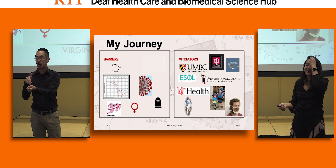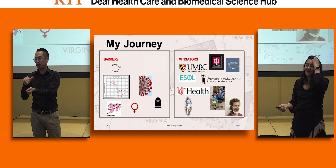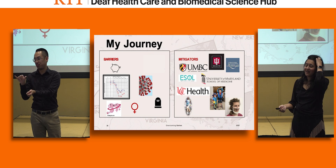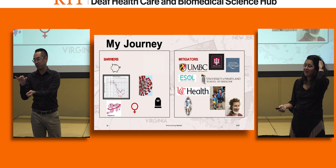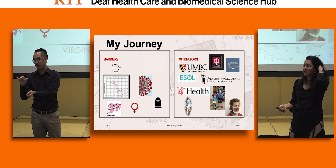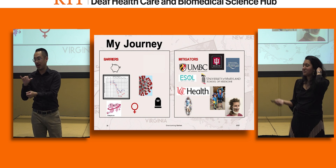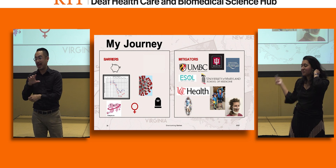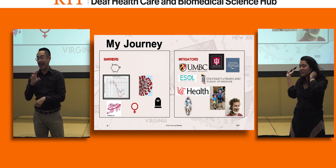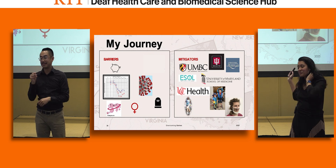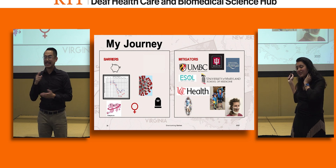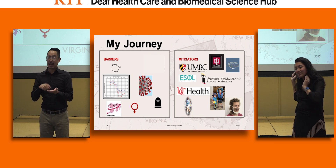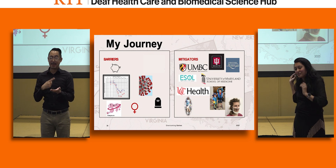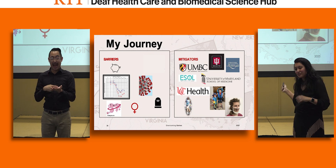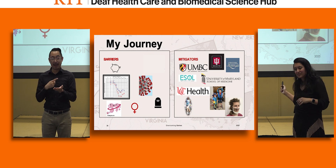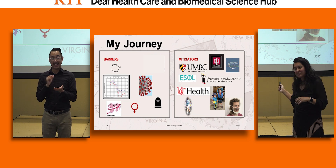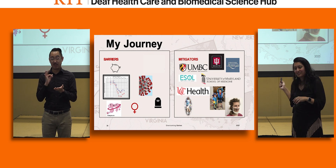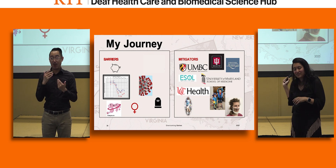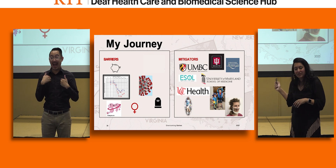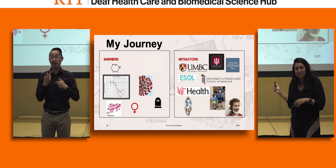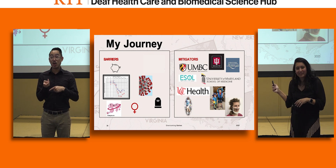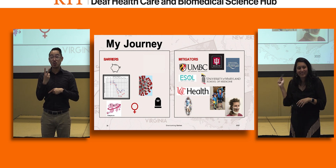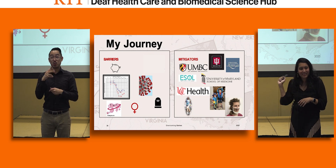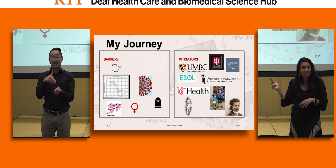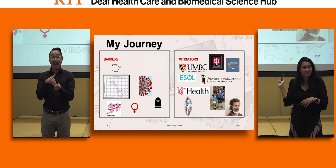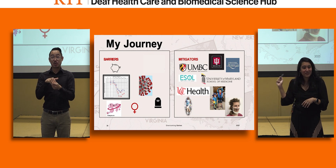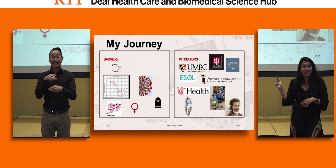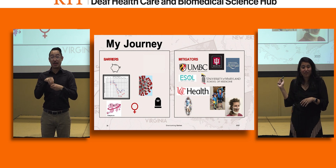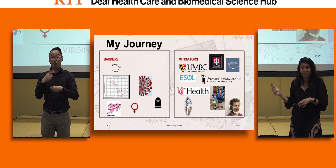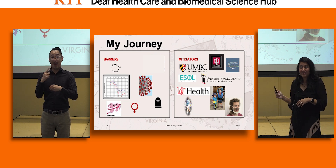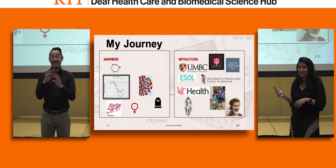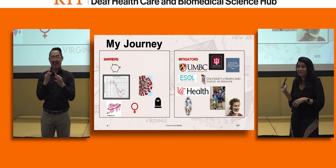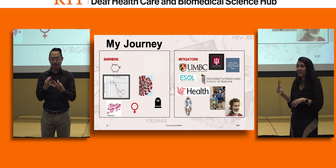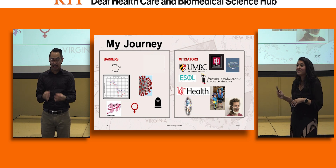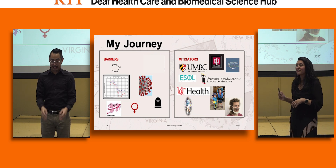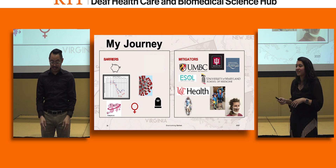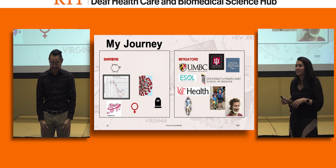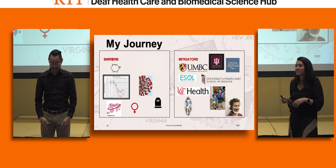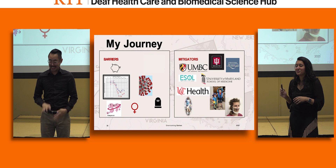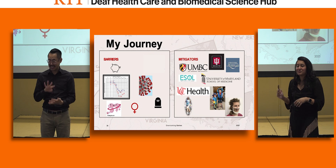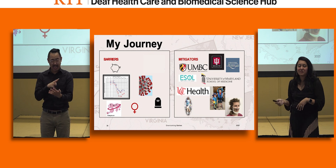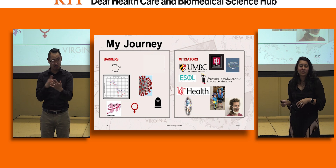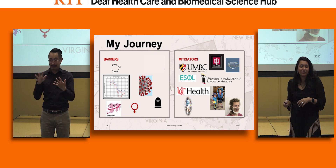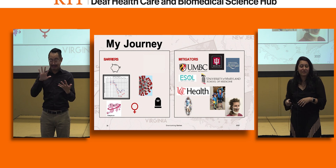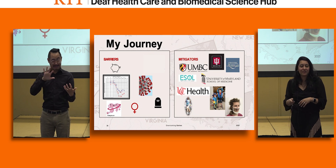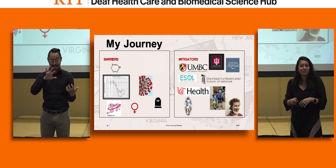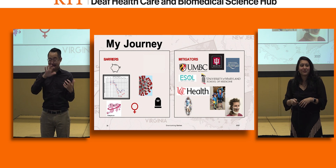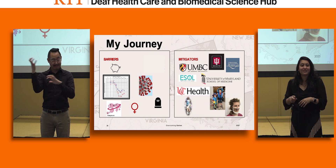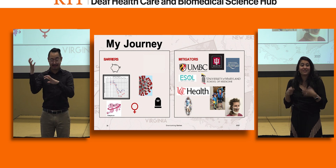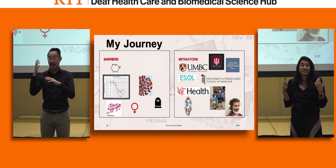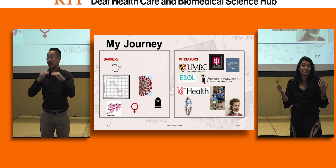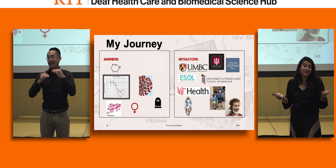and sometimes being in a dual physician family, it can be hard to balance schedules between the both of us,